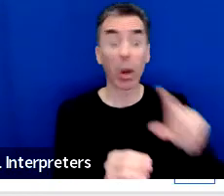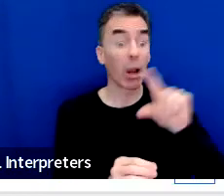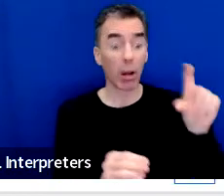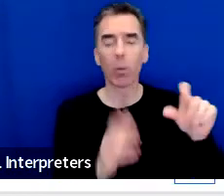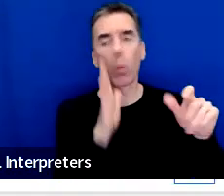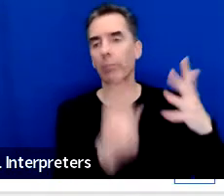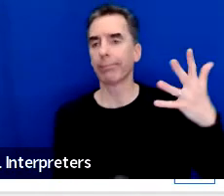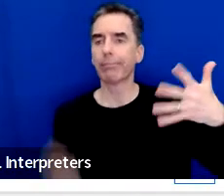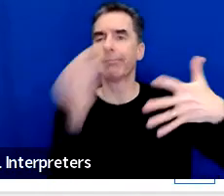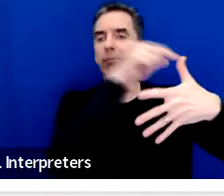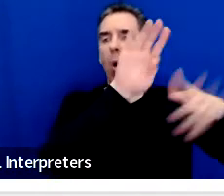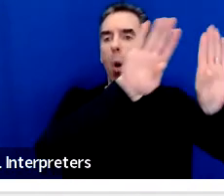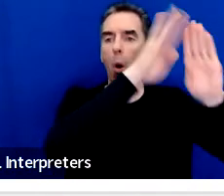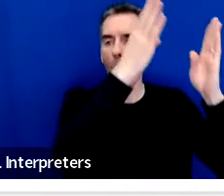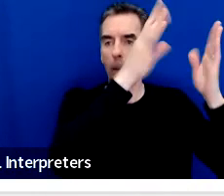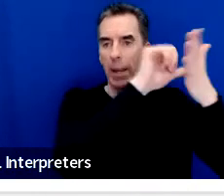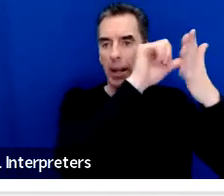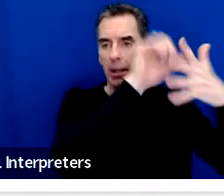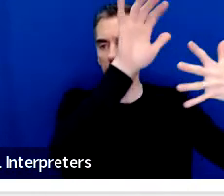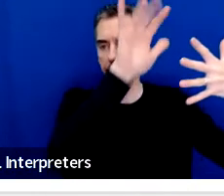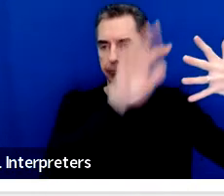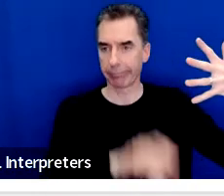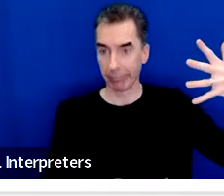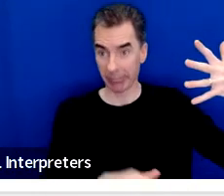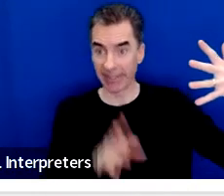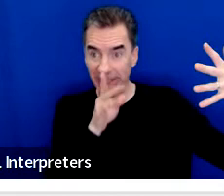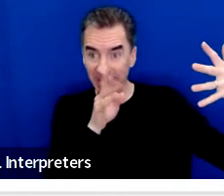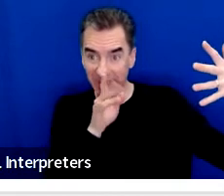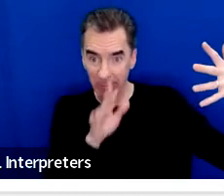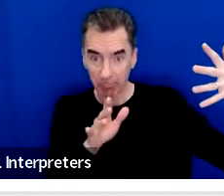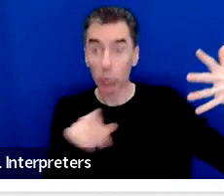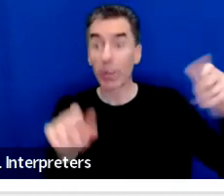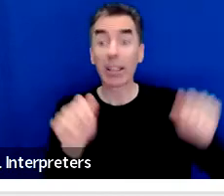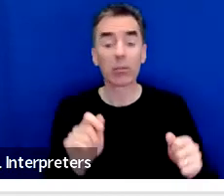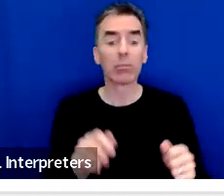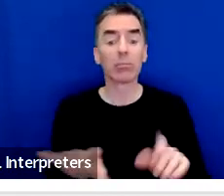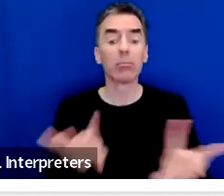Of the page. You can also change the accents and you can change the speed as well.